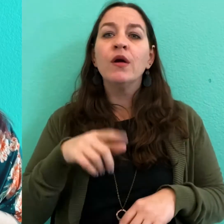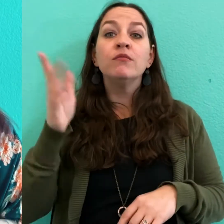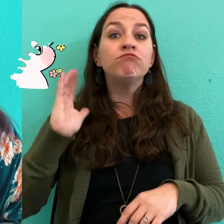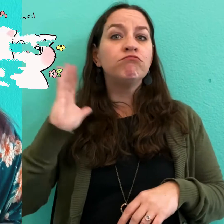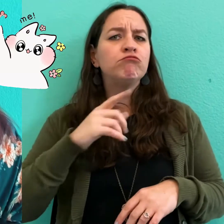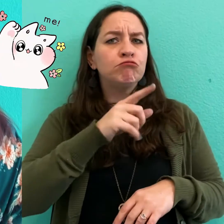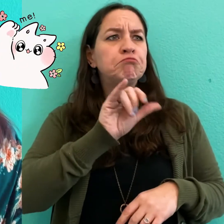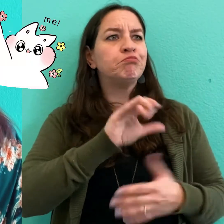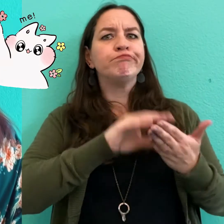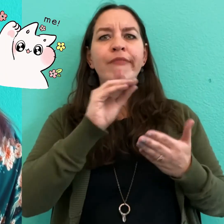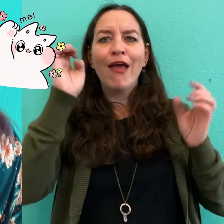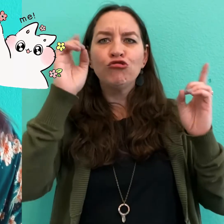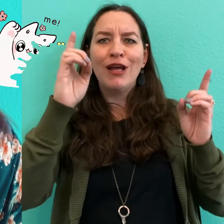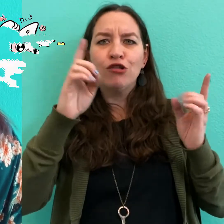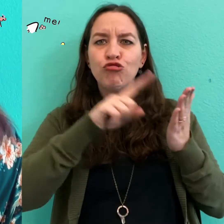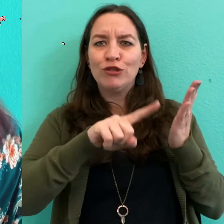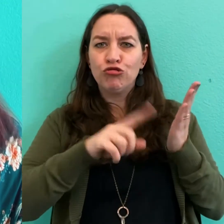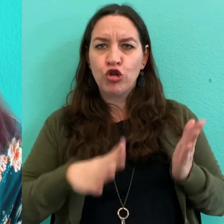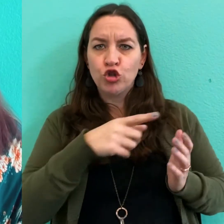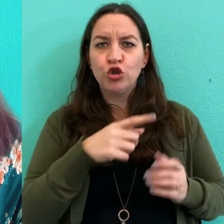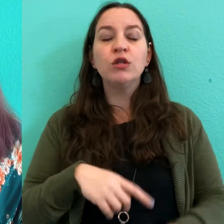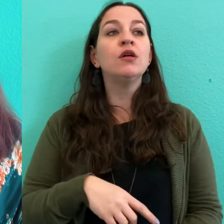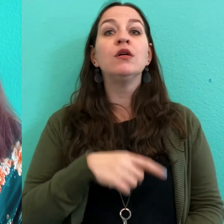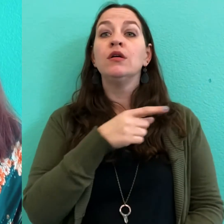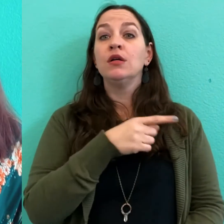don't raise their hands until they've thought of what they want to say.